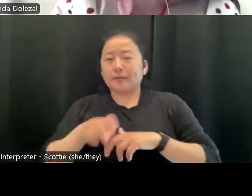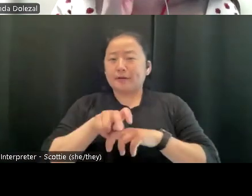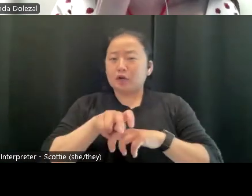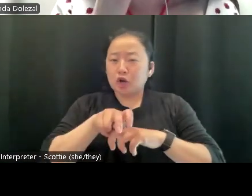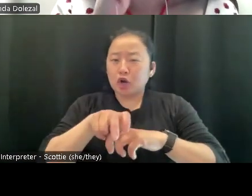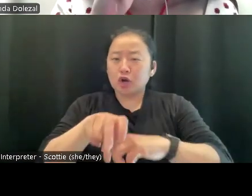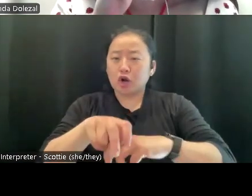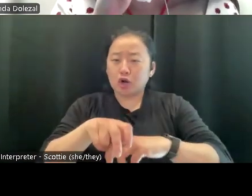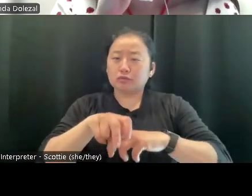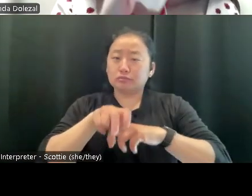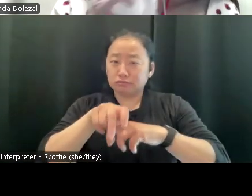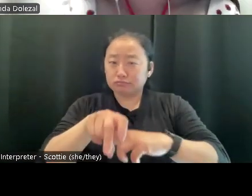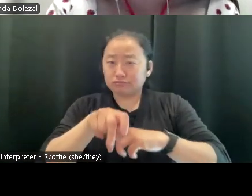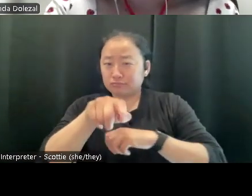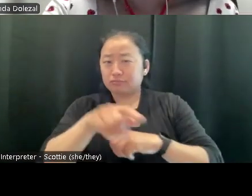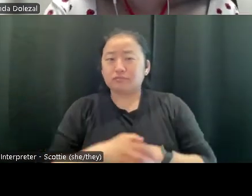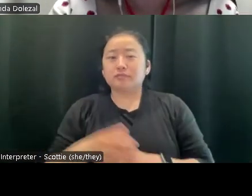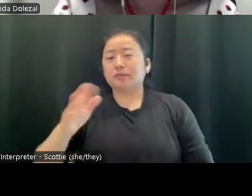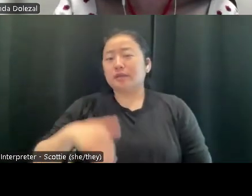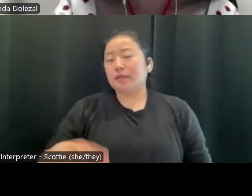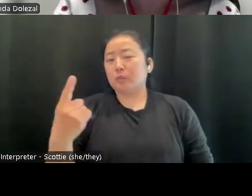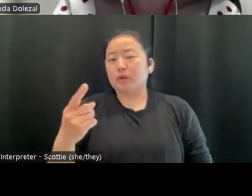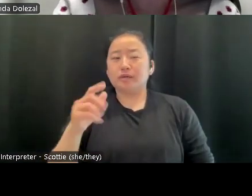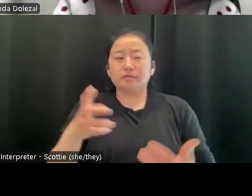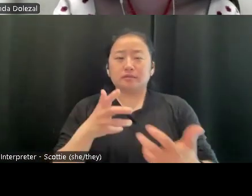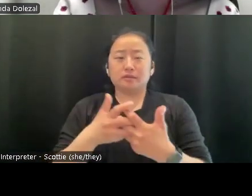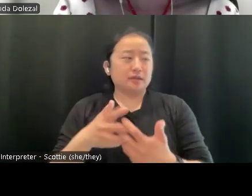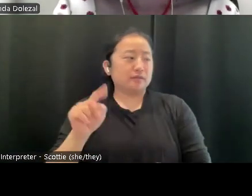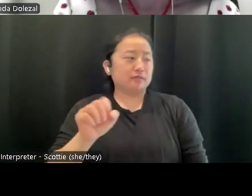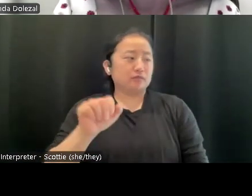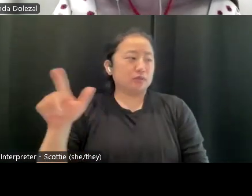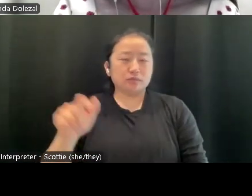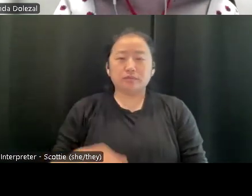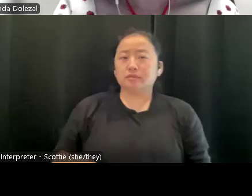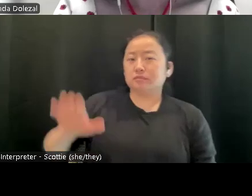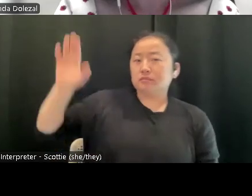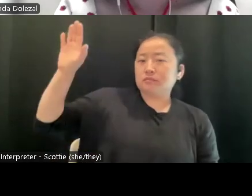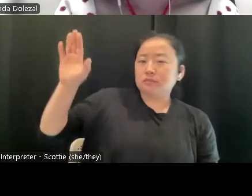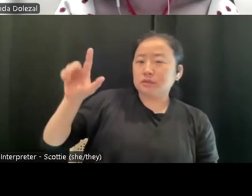one example adaptive gardening tools. >> Laura: I'm guessing that is